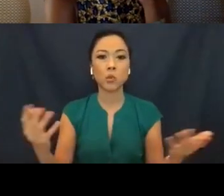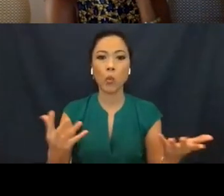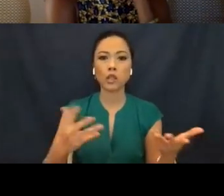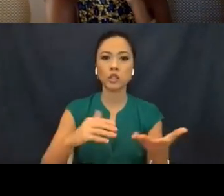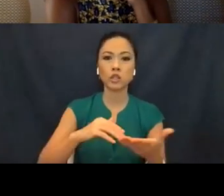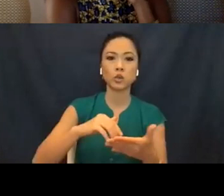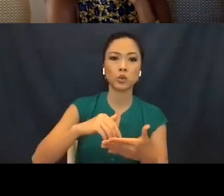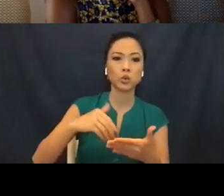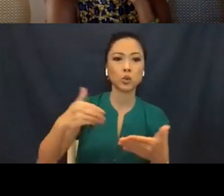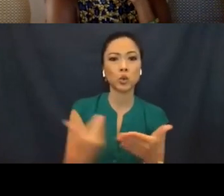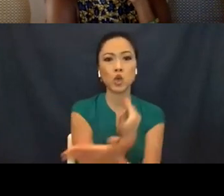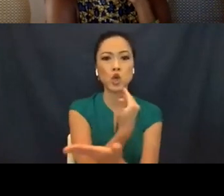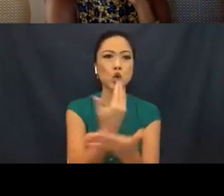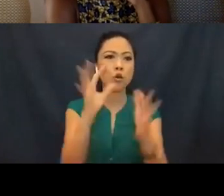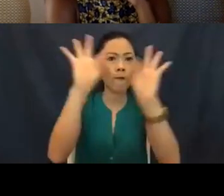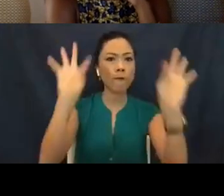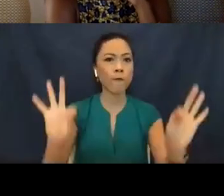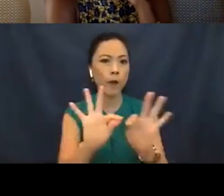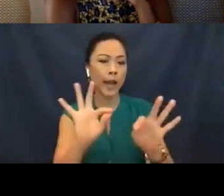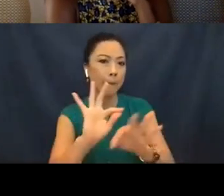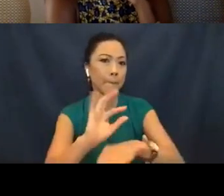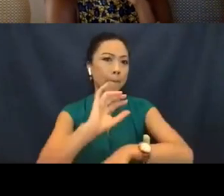deal COVID, because of having to deal with onslaught of racial